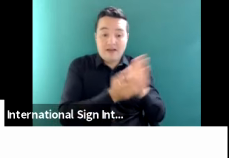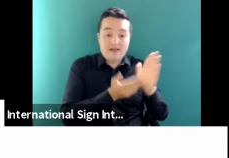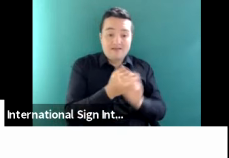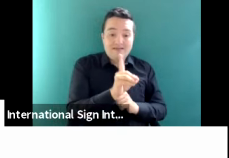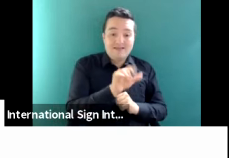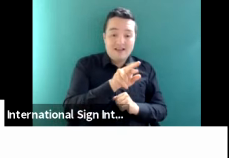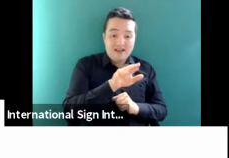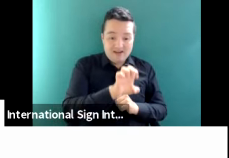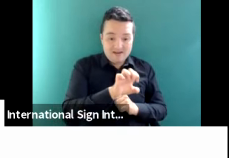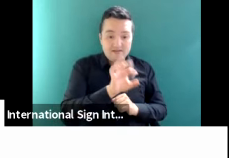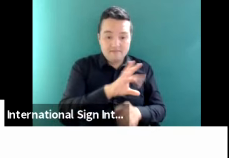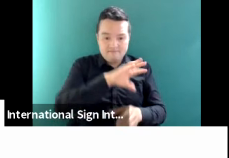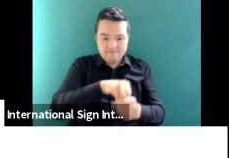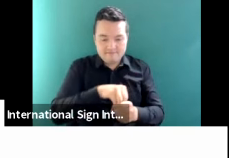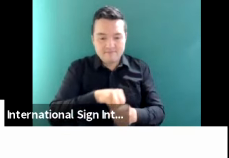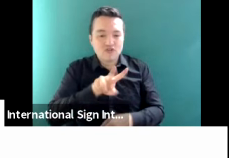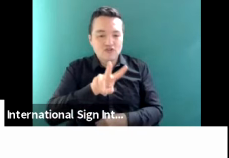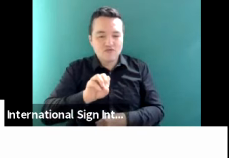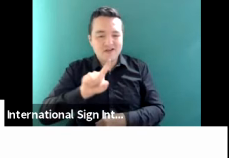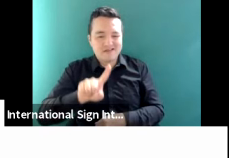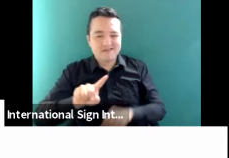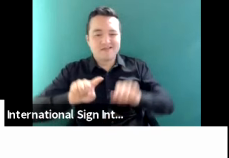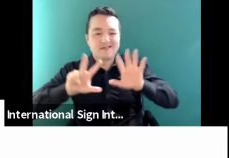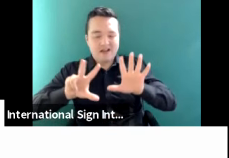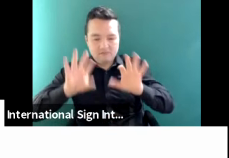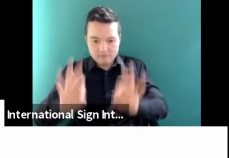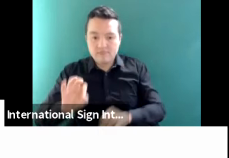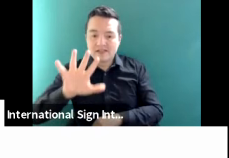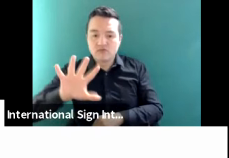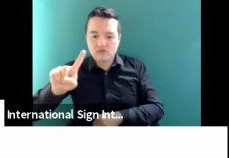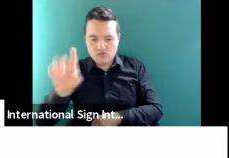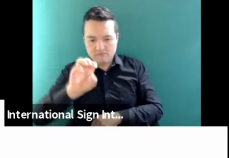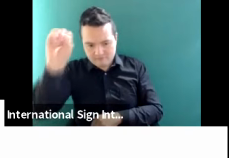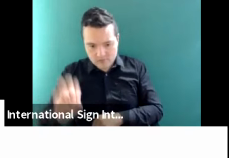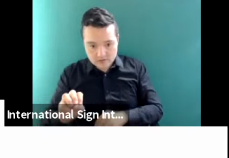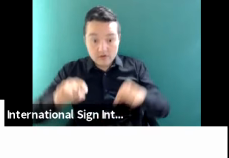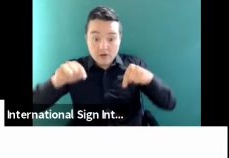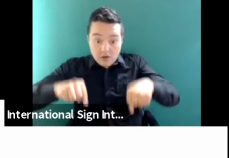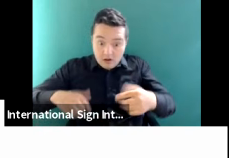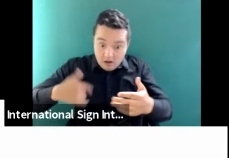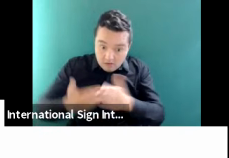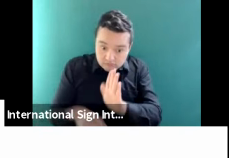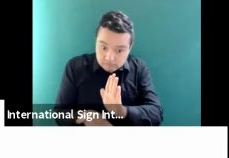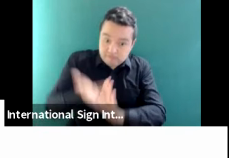In our last DARE Index in 2018, 51 percent. So we went up by 10 percent.